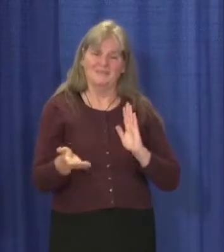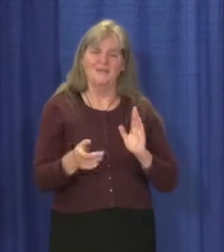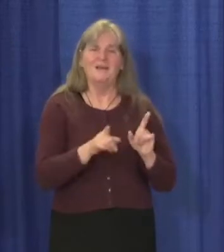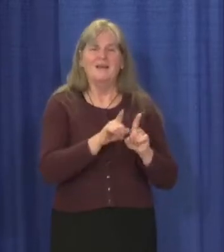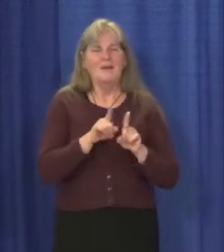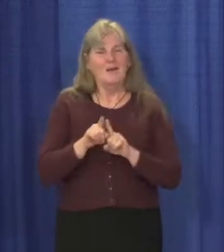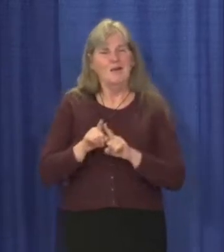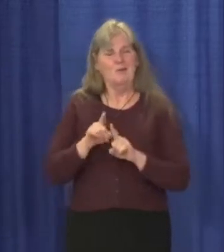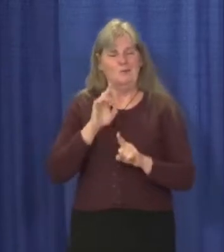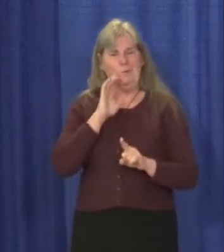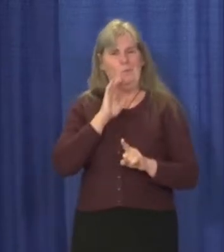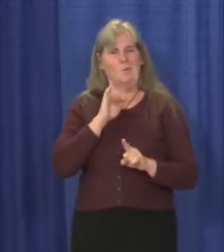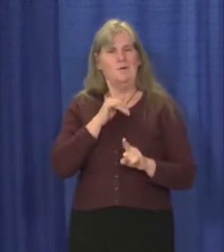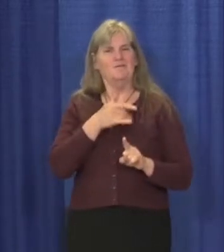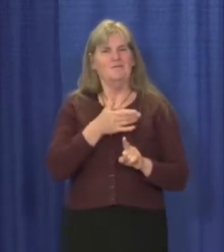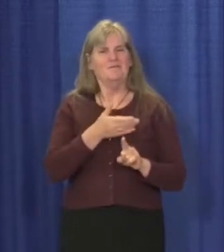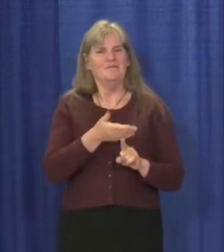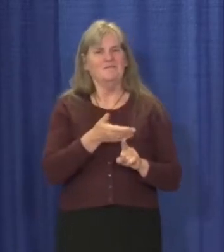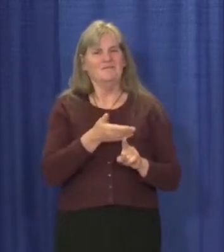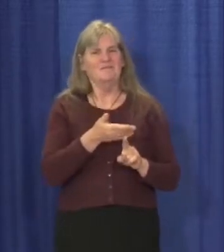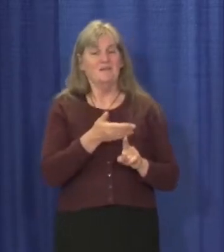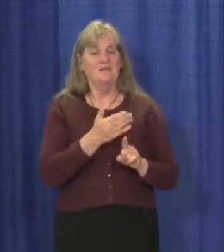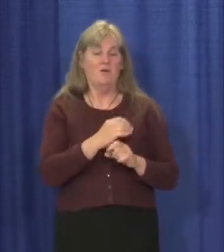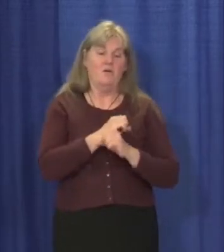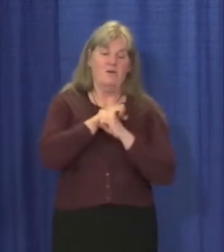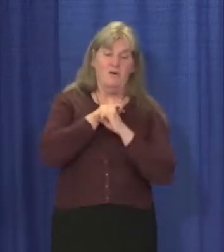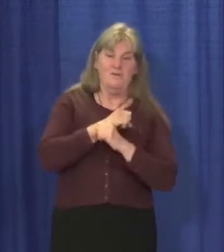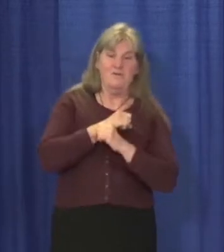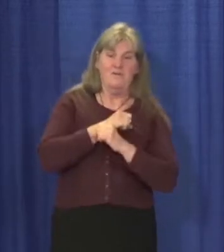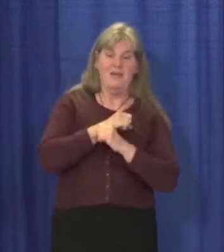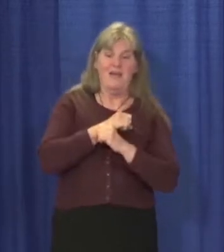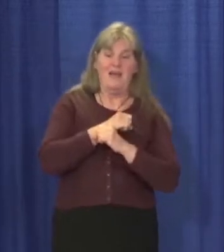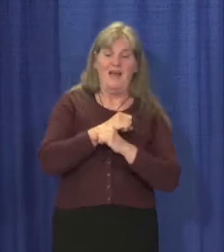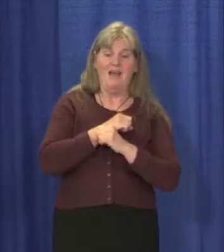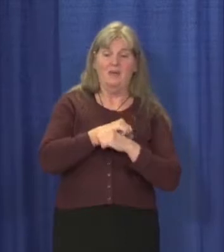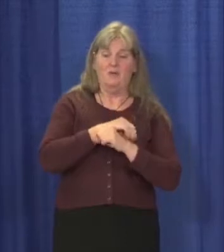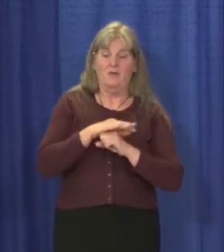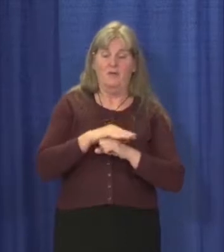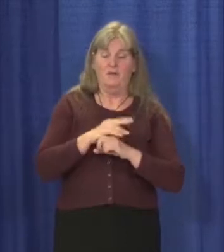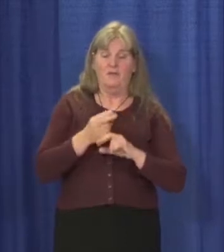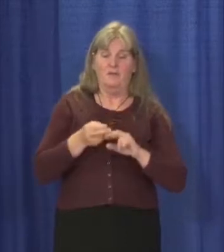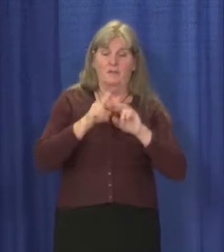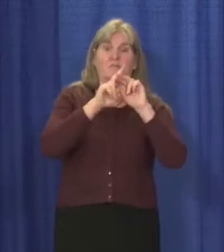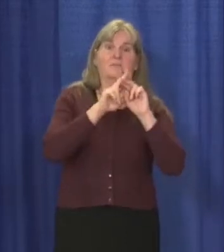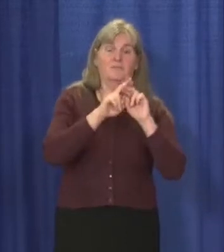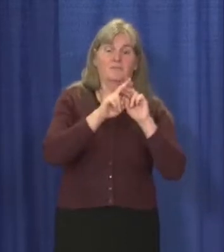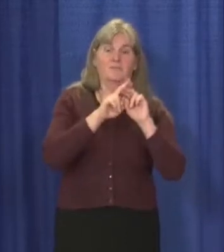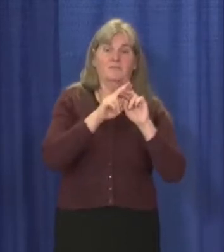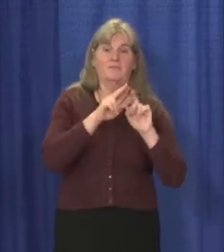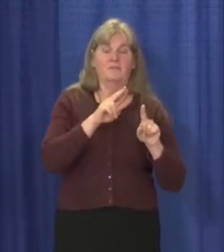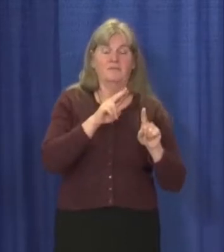we know from this experience that you prevent another wave that could be even worse we need